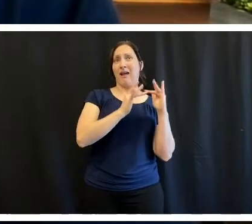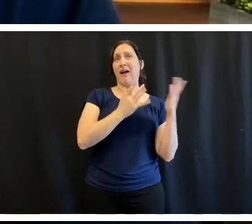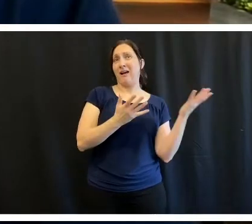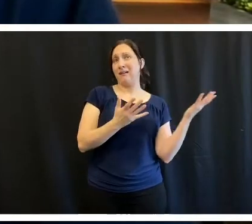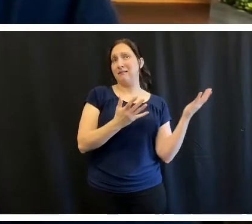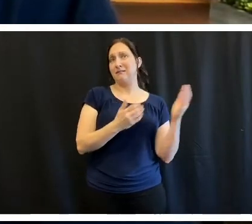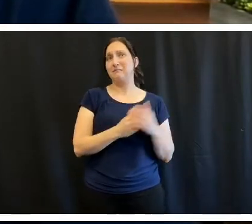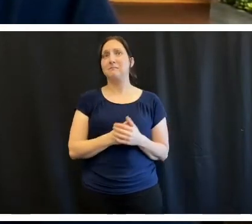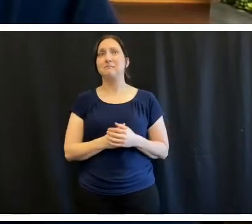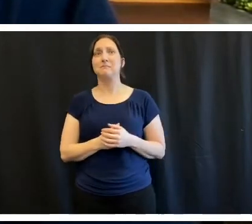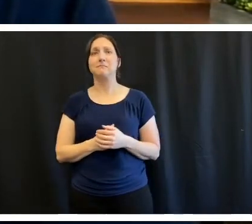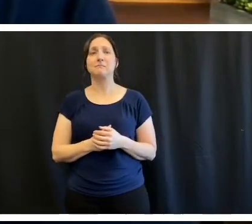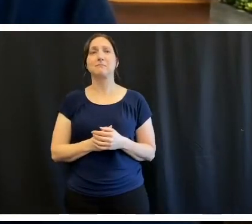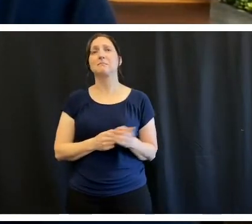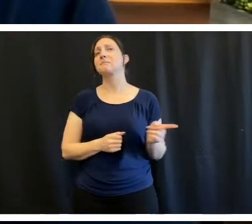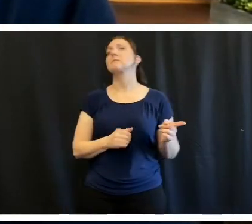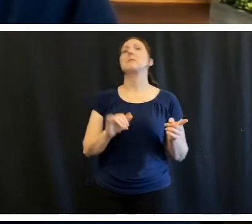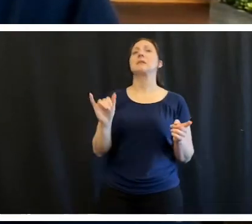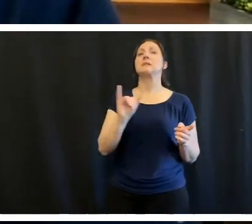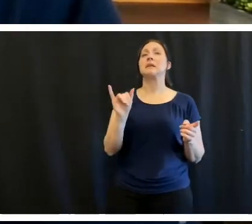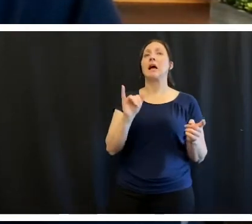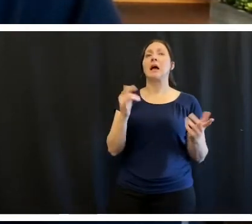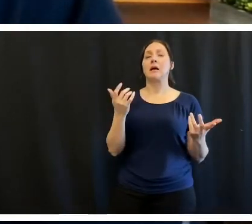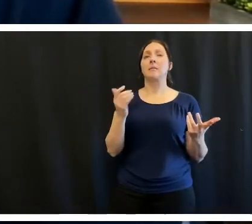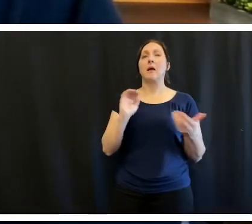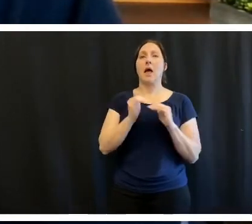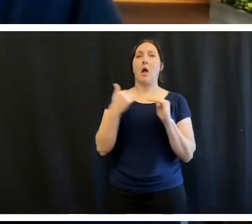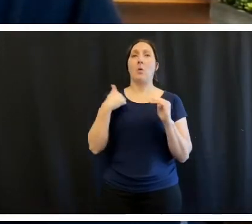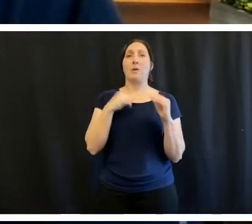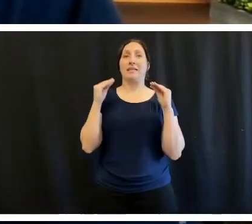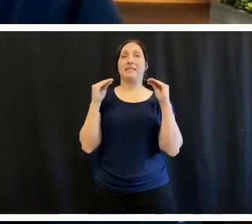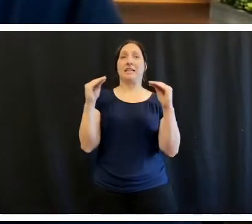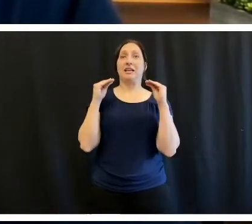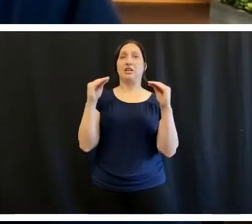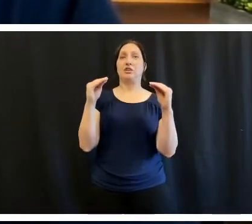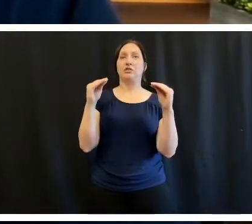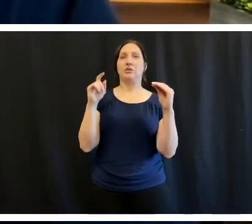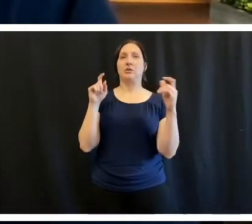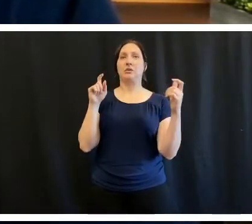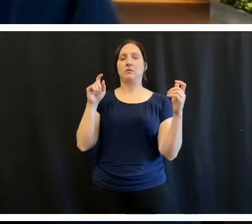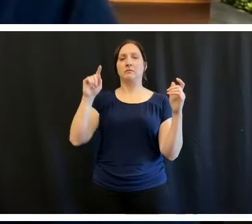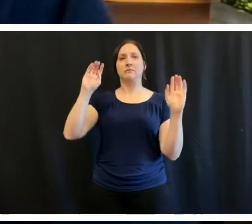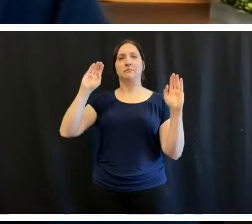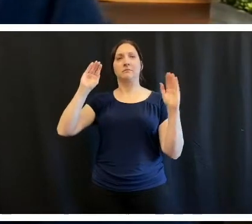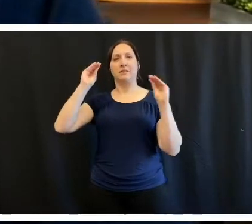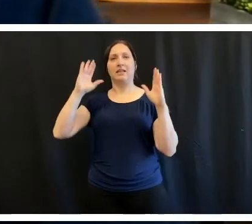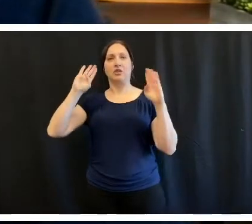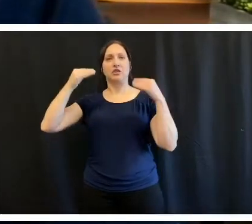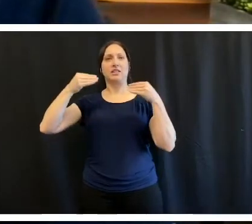A big part of that is shifting our instructional practices from being teacher-centered to being more student-centered.